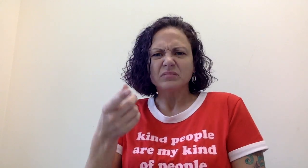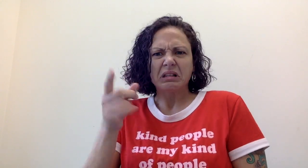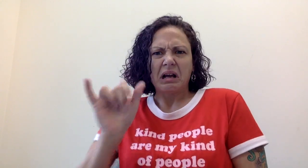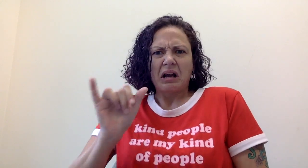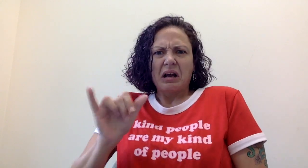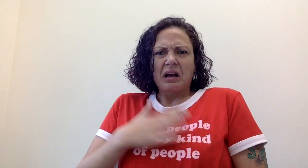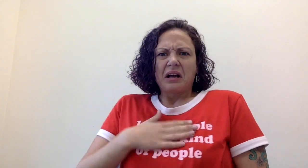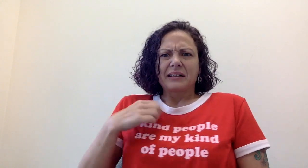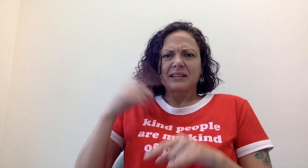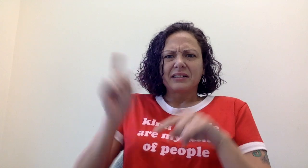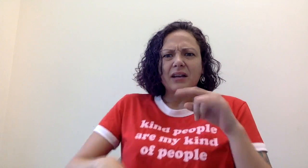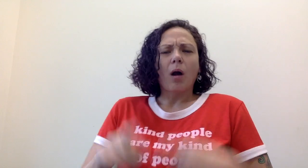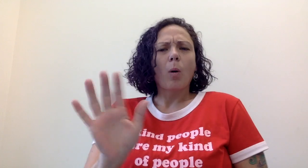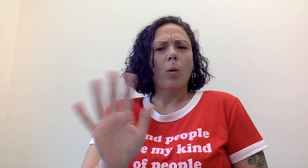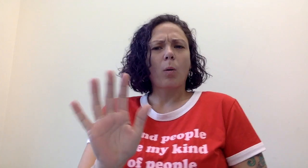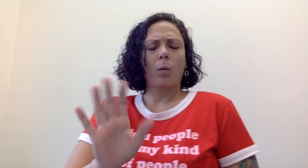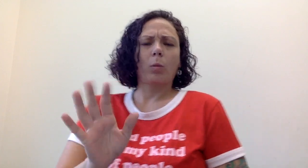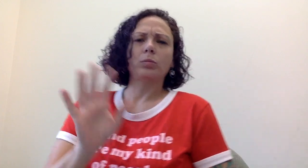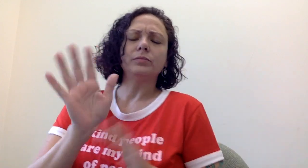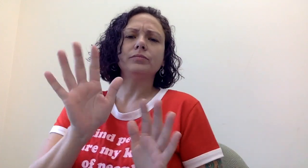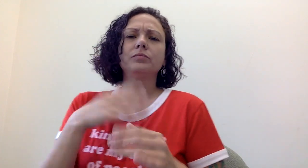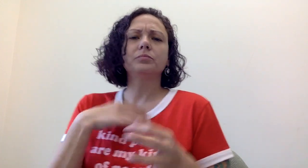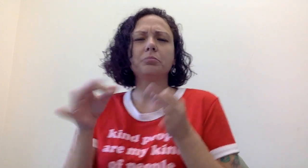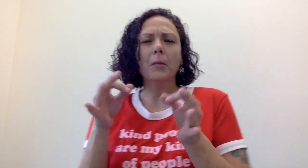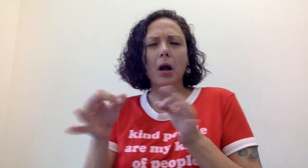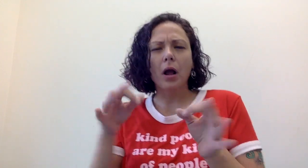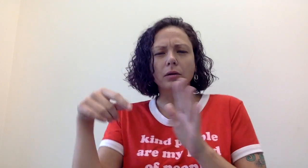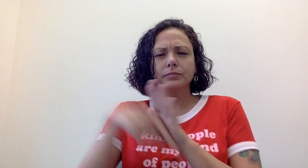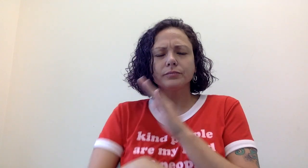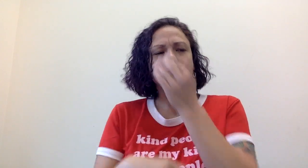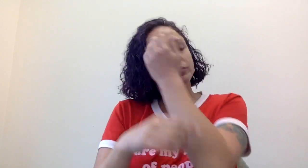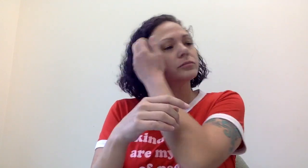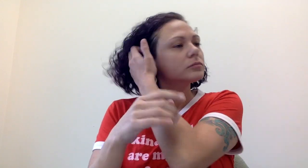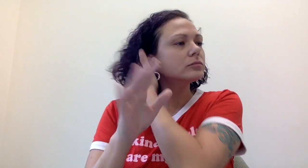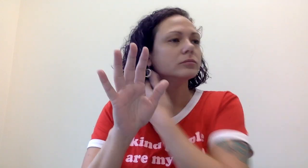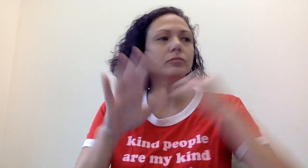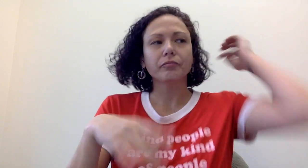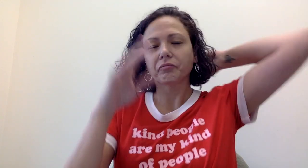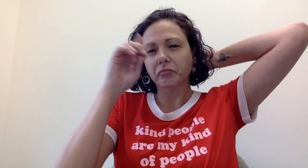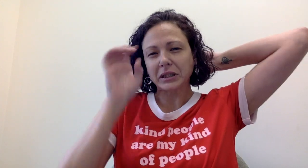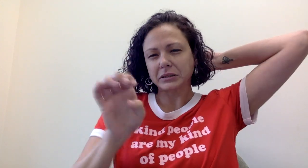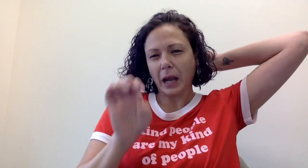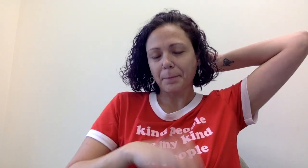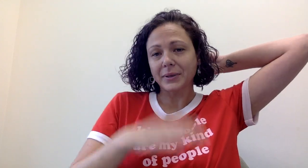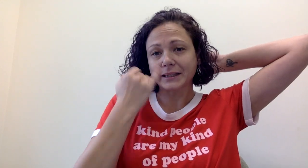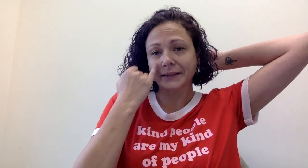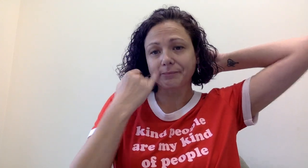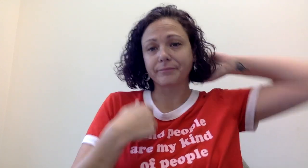You might look at this and think, "Oh, I can't do this!" Hold up. Let me explain more in detail. For example,